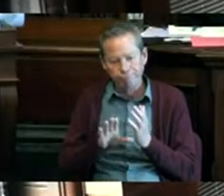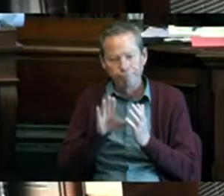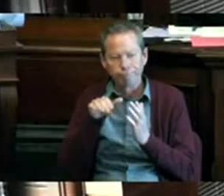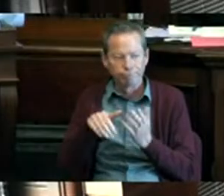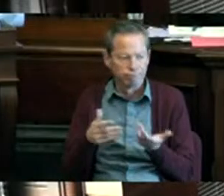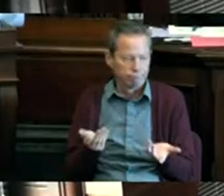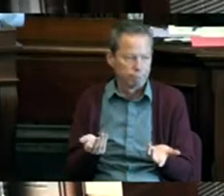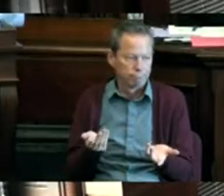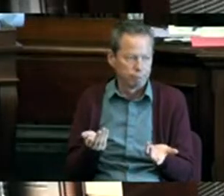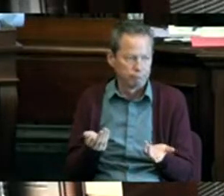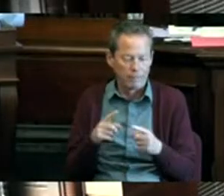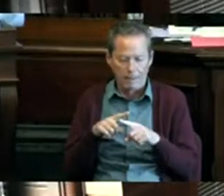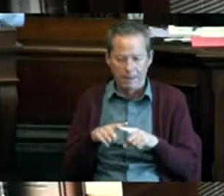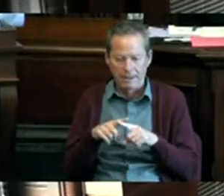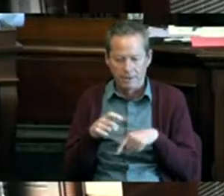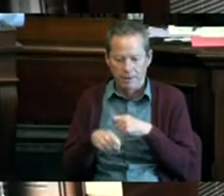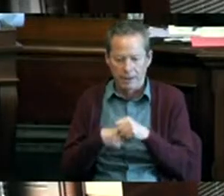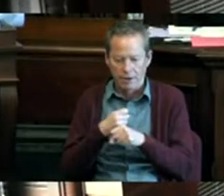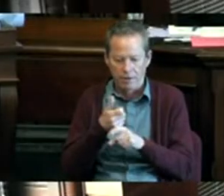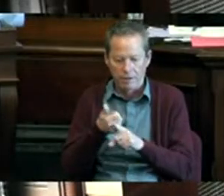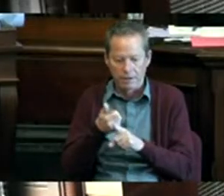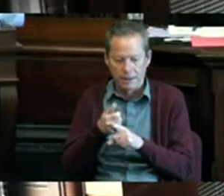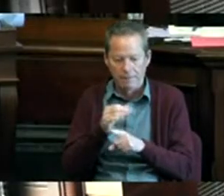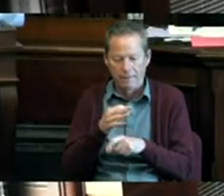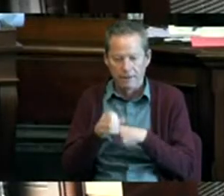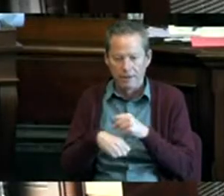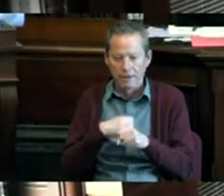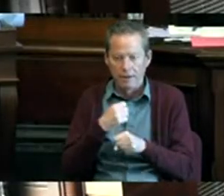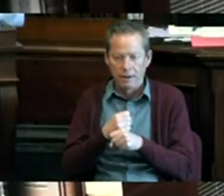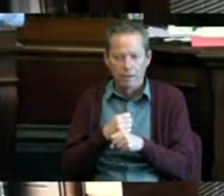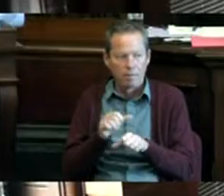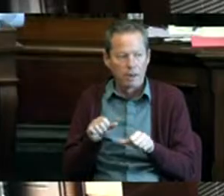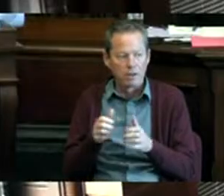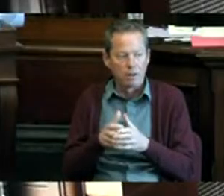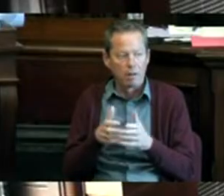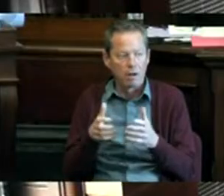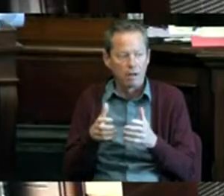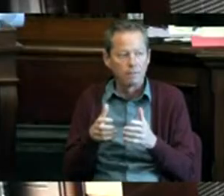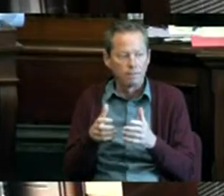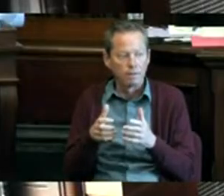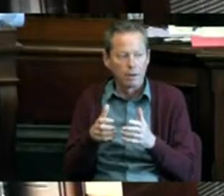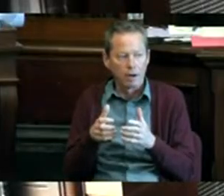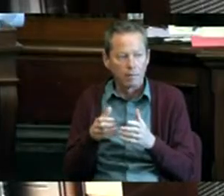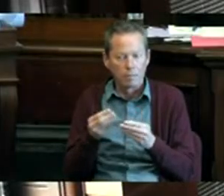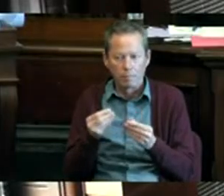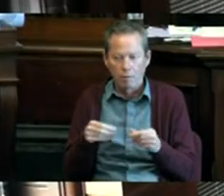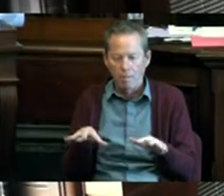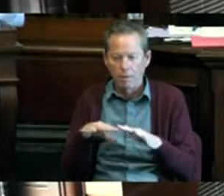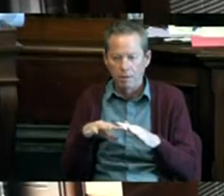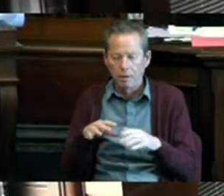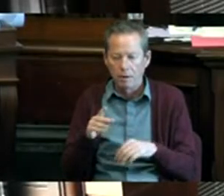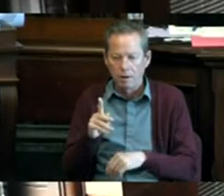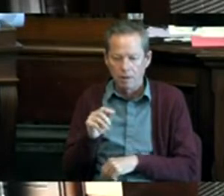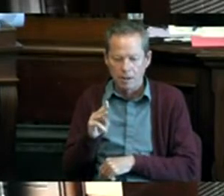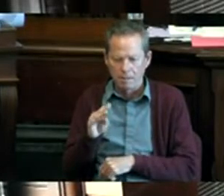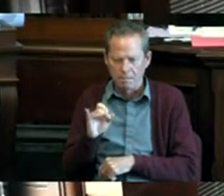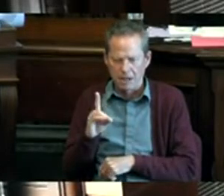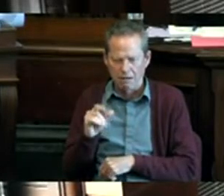standard? It really comes up and down based on the year. If